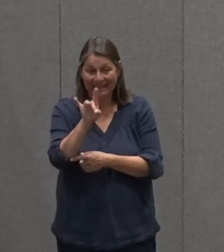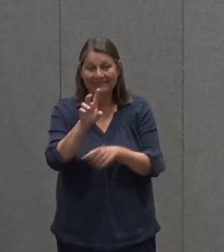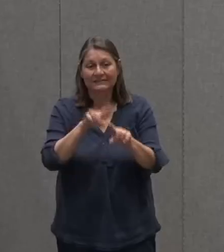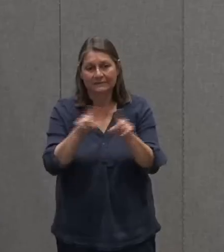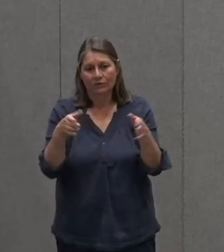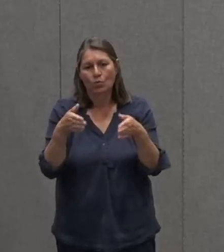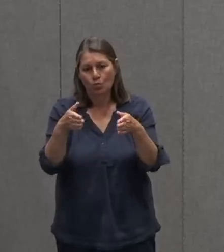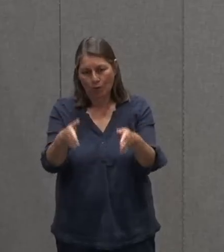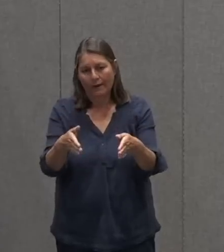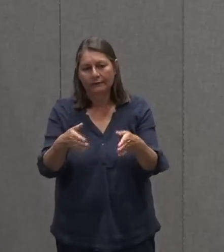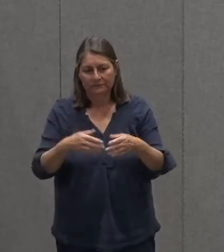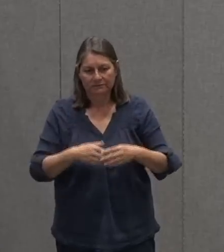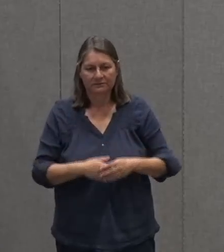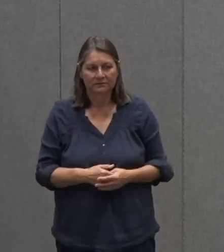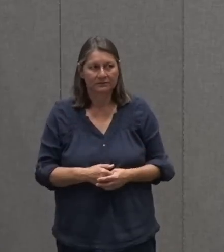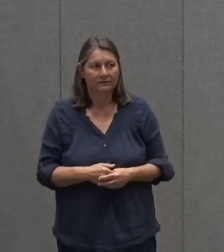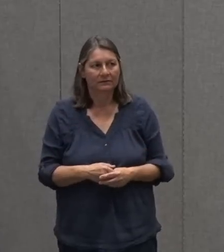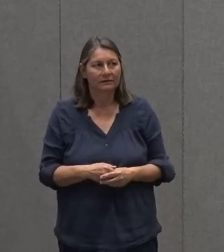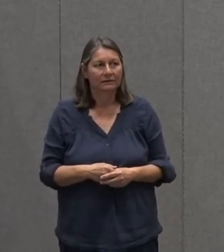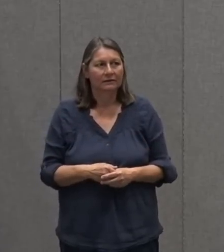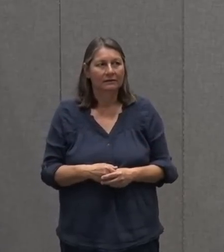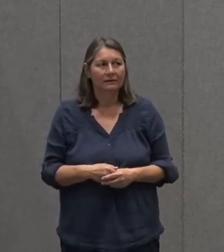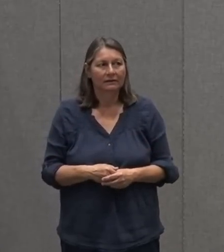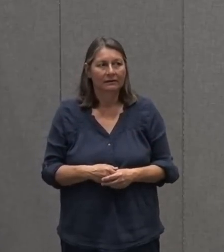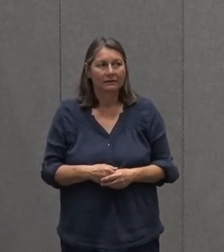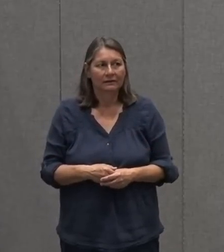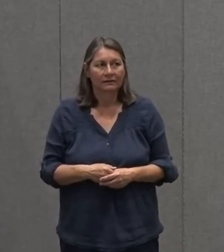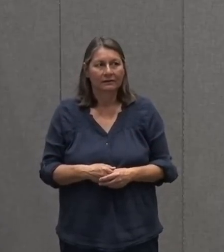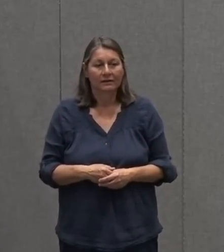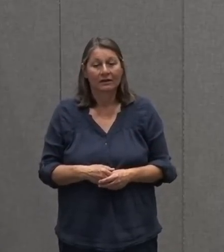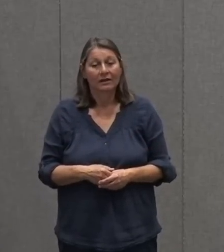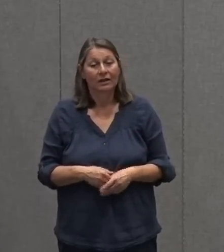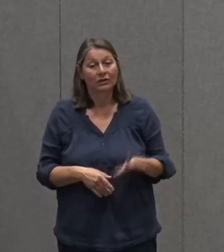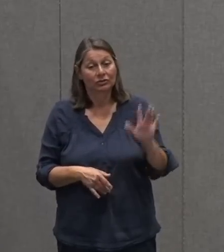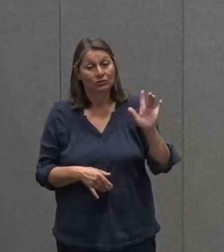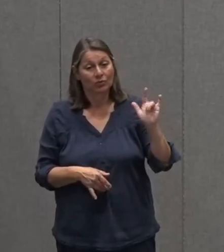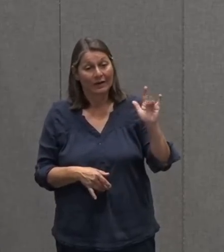Whoa! 25 had three ways.